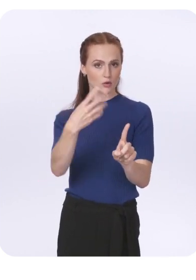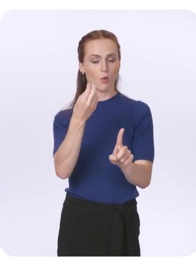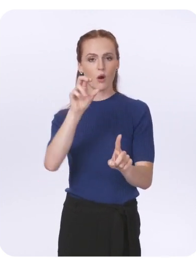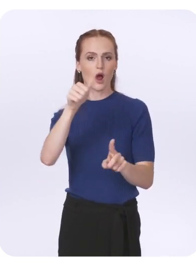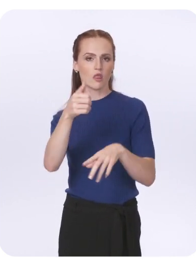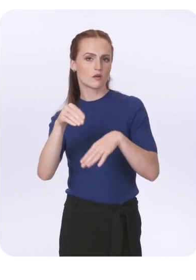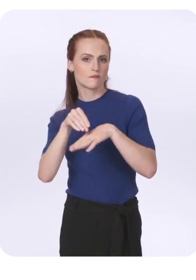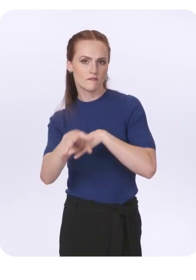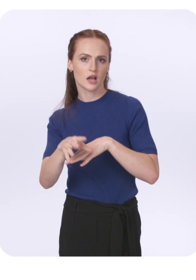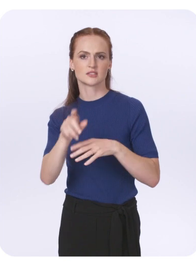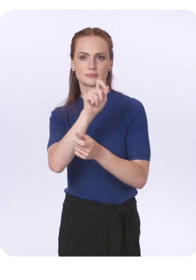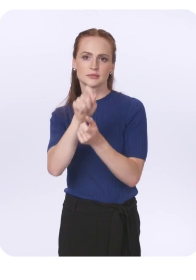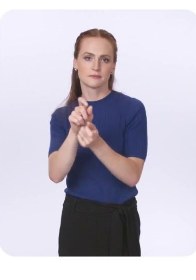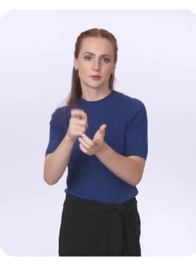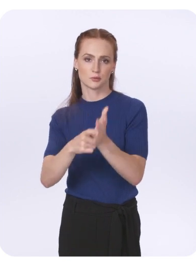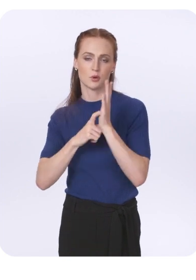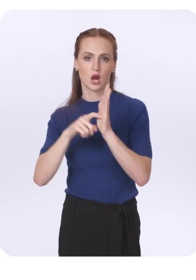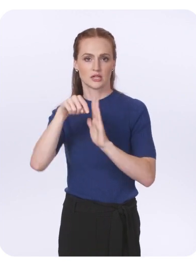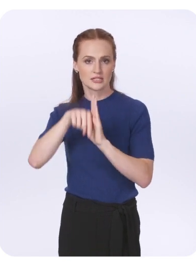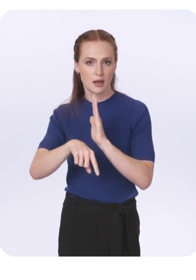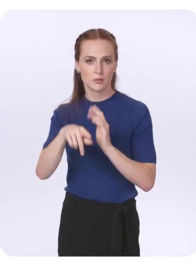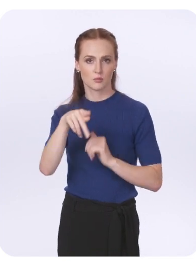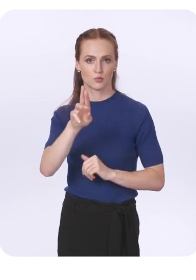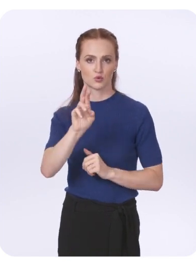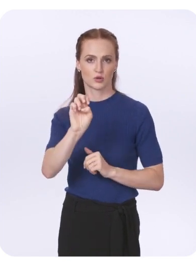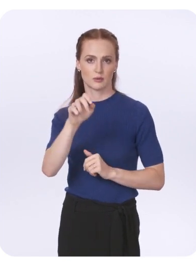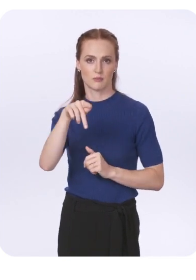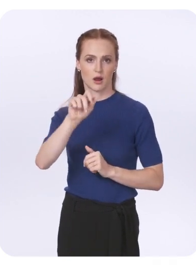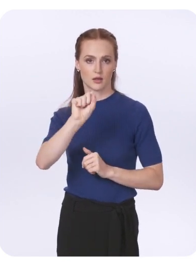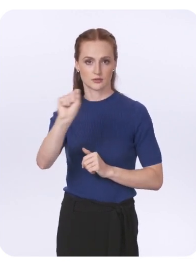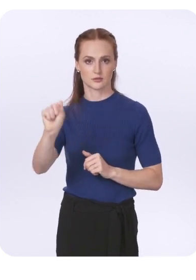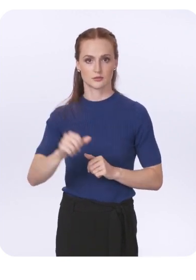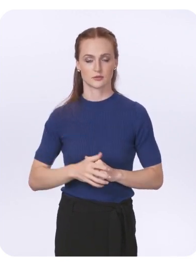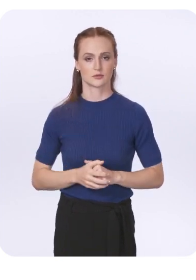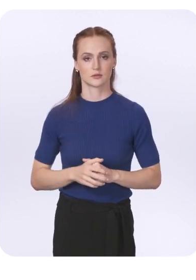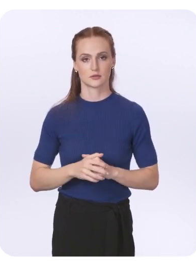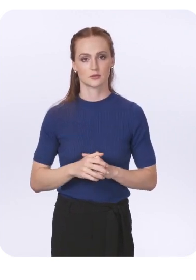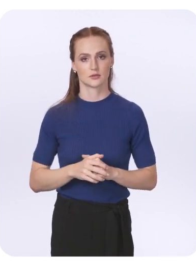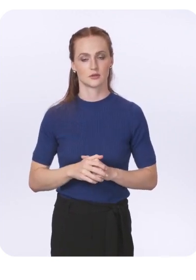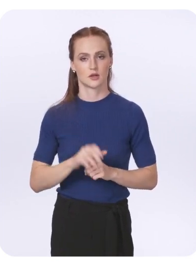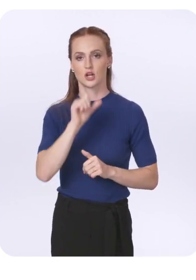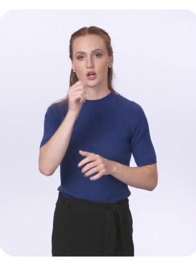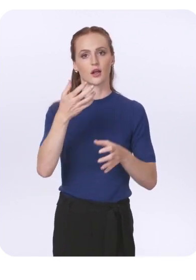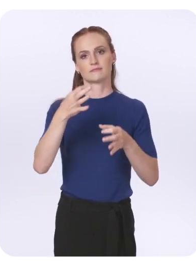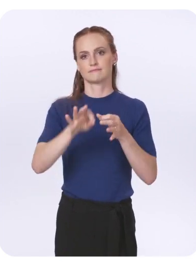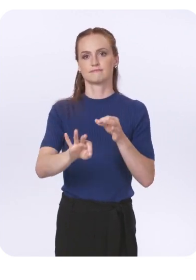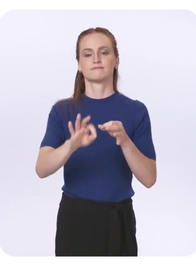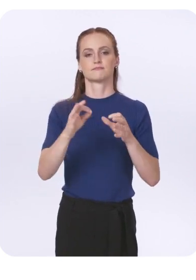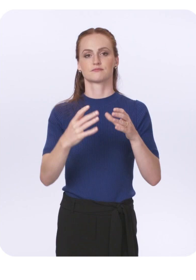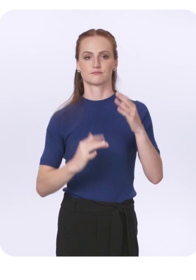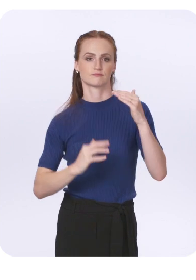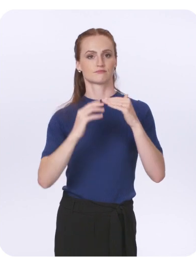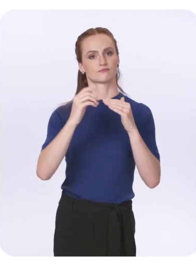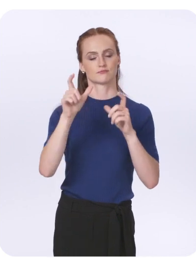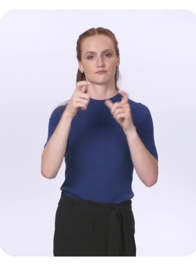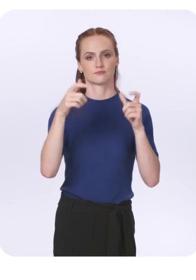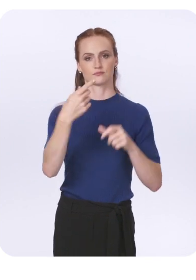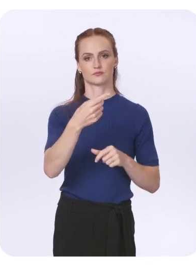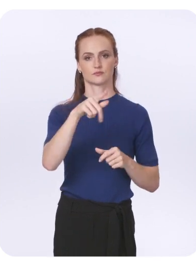or other effects which specifically require a depth pre-pass. Beyond simply filling up the larger budget.